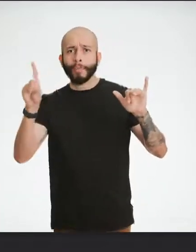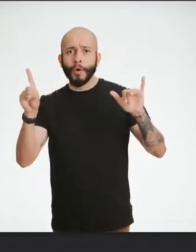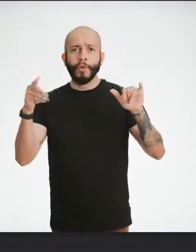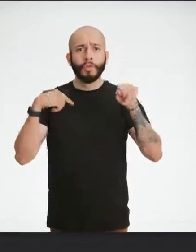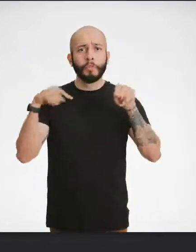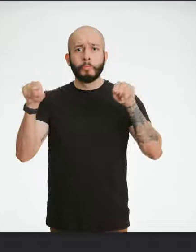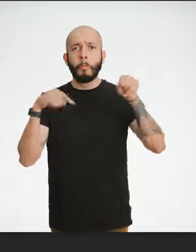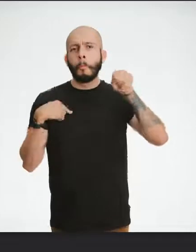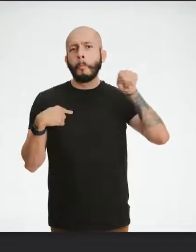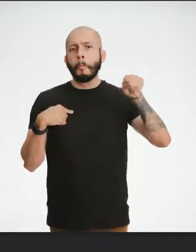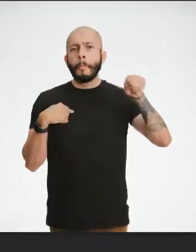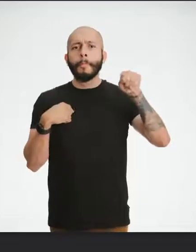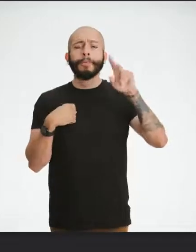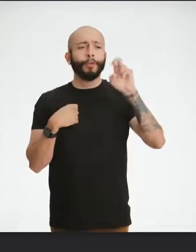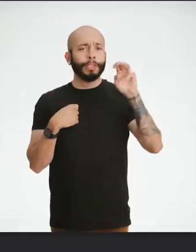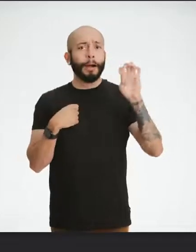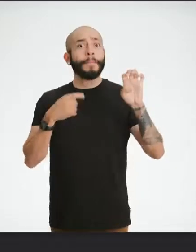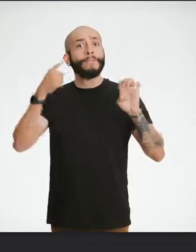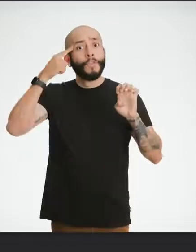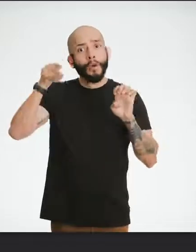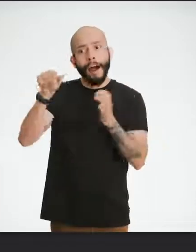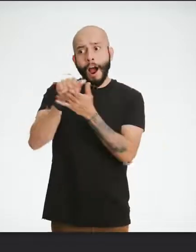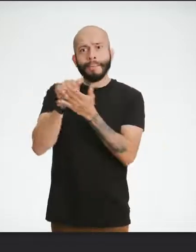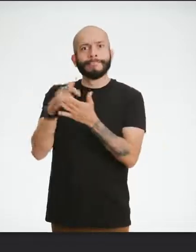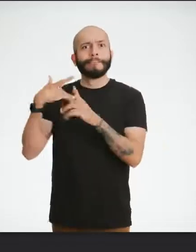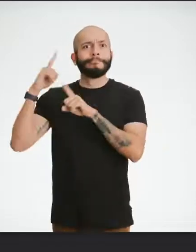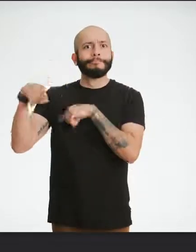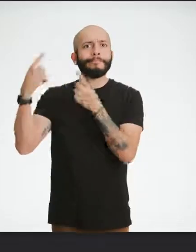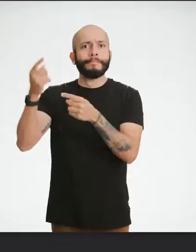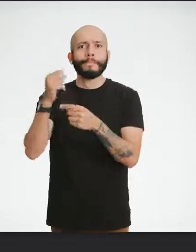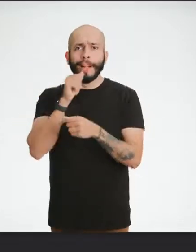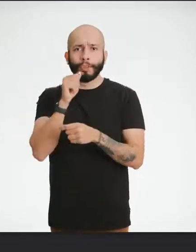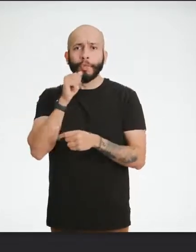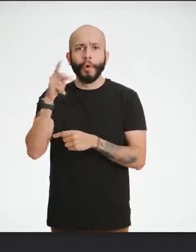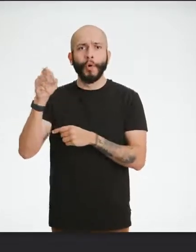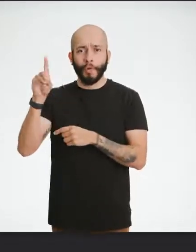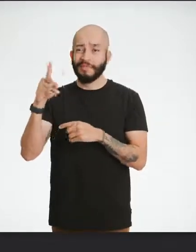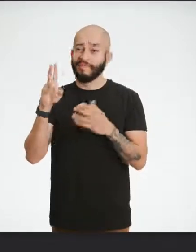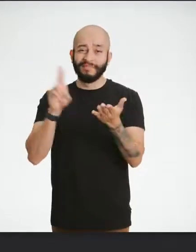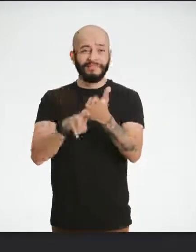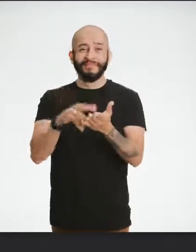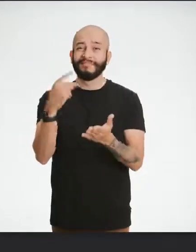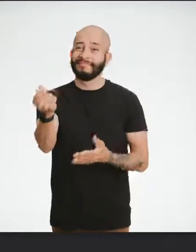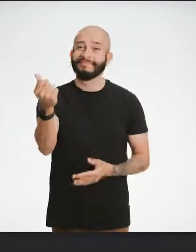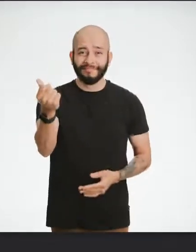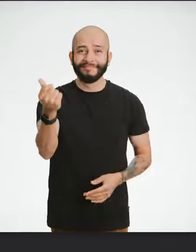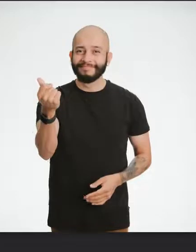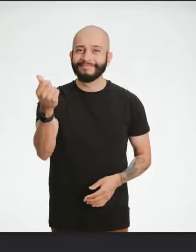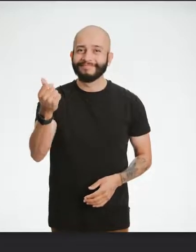If I type a username for a password based account, I can quickly sign in.